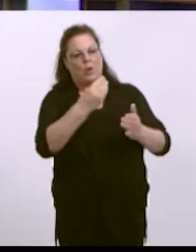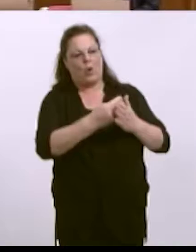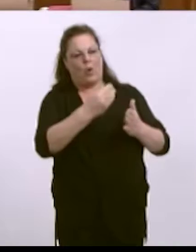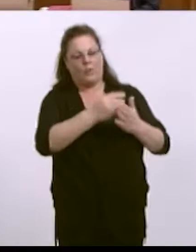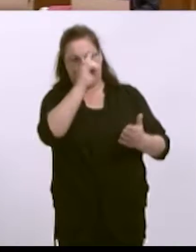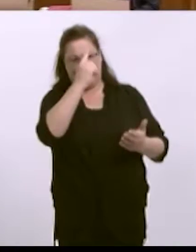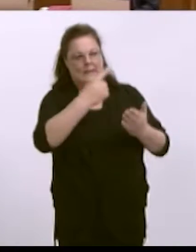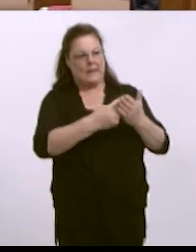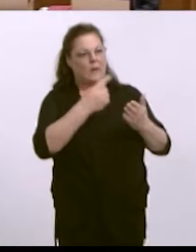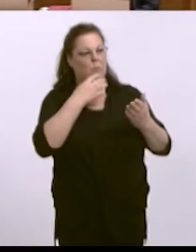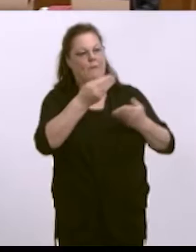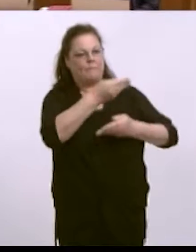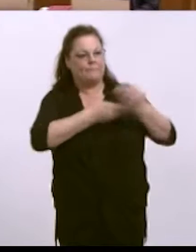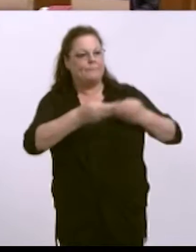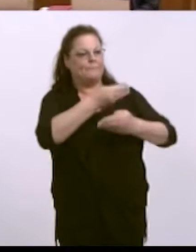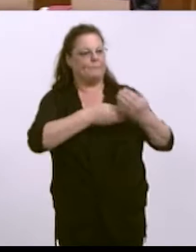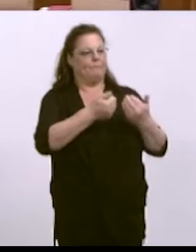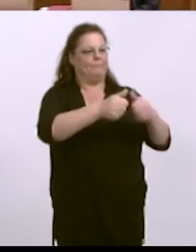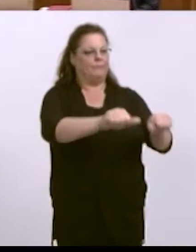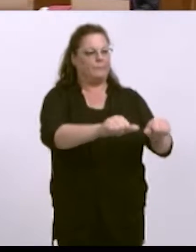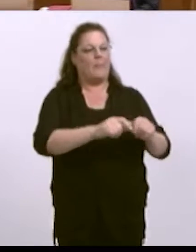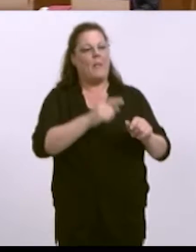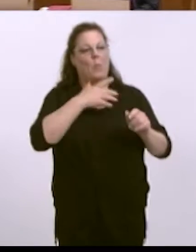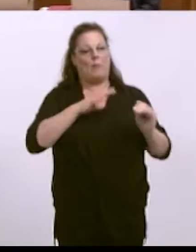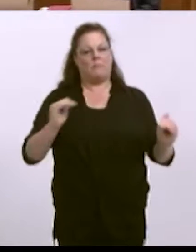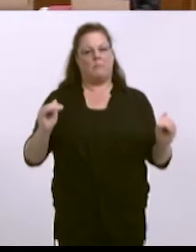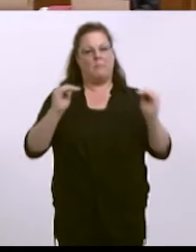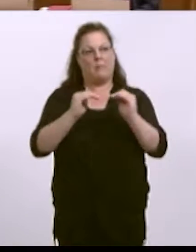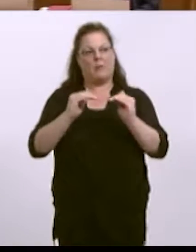negotiations. Funding includes match funding from the European regional development fund